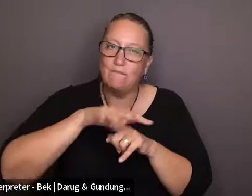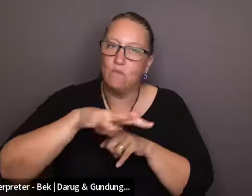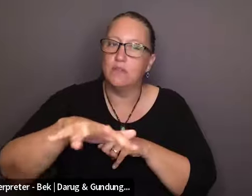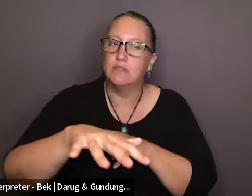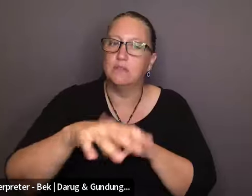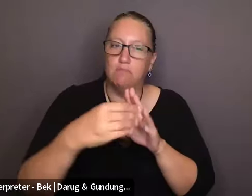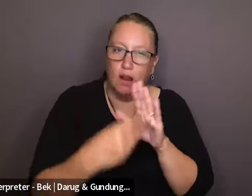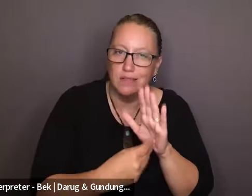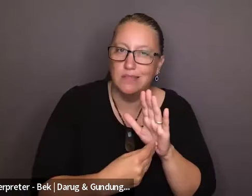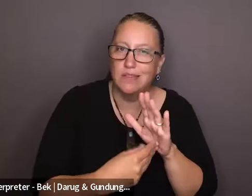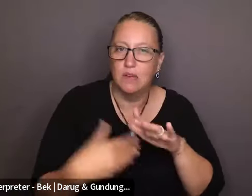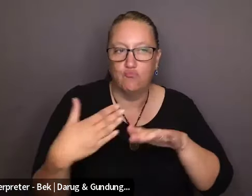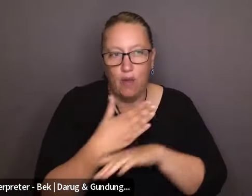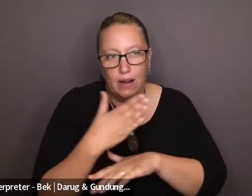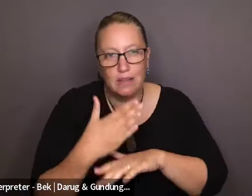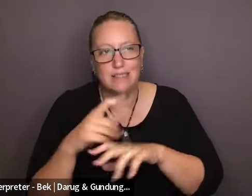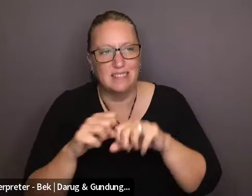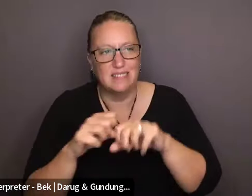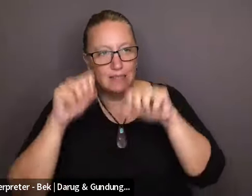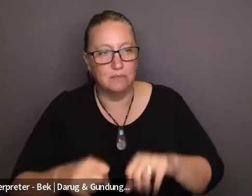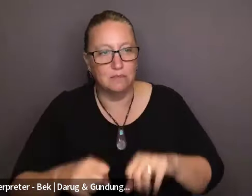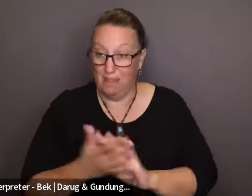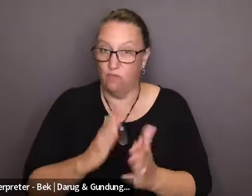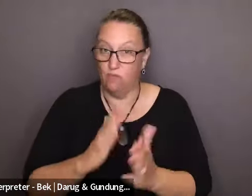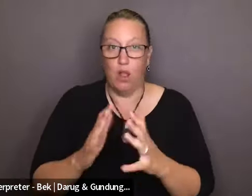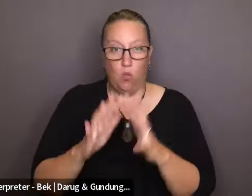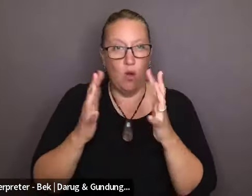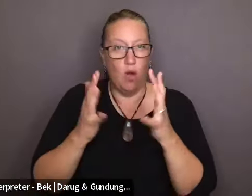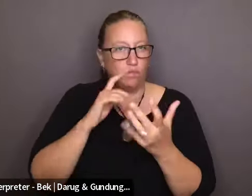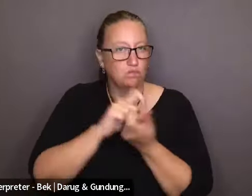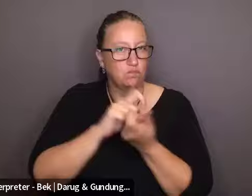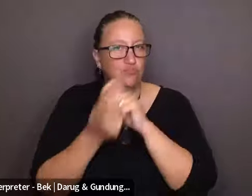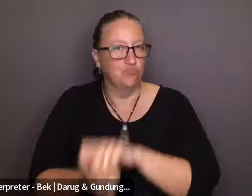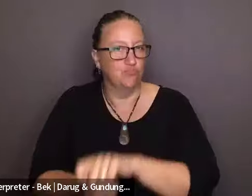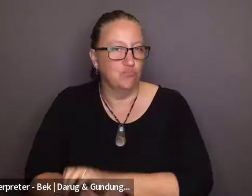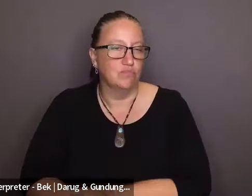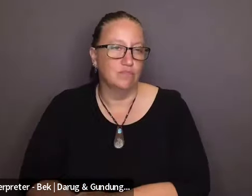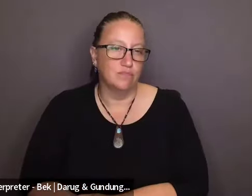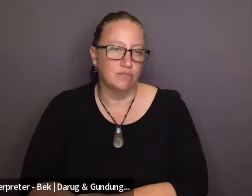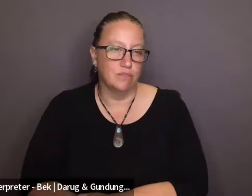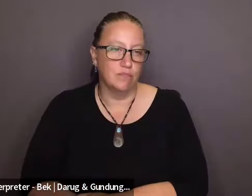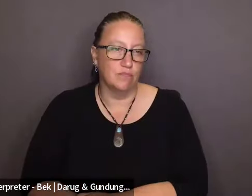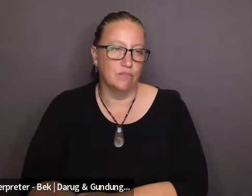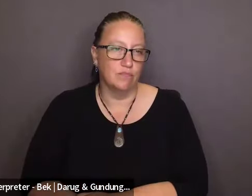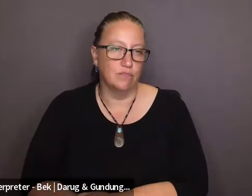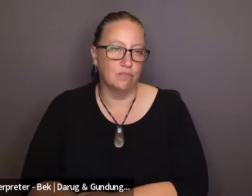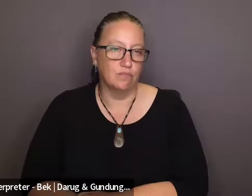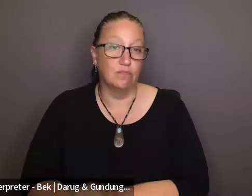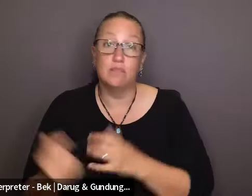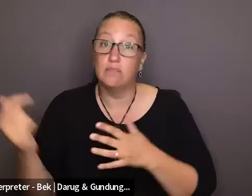action we're committed to ensuring that research outcomes inform policies, practice and systems that